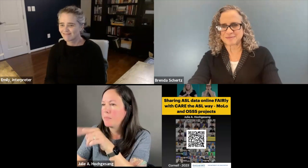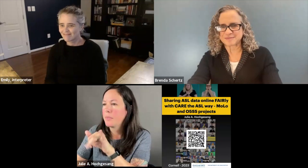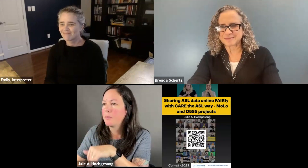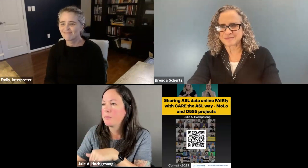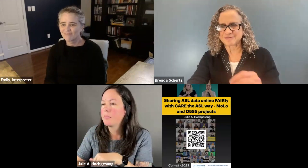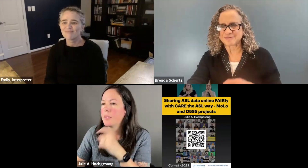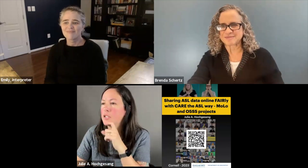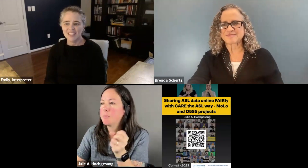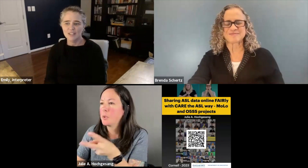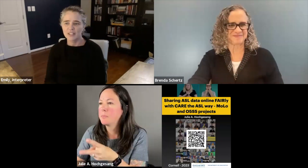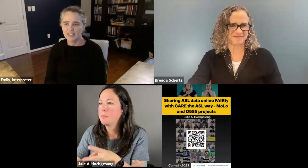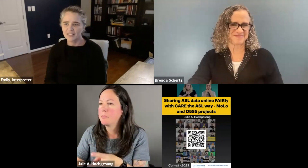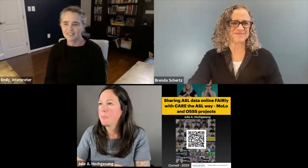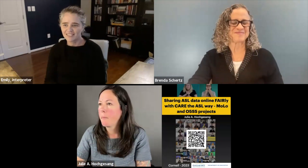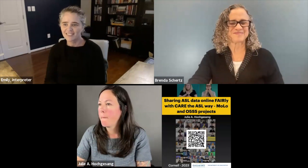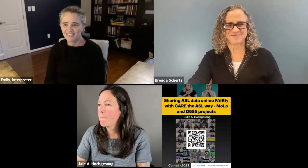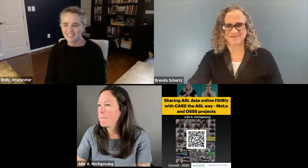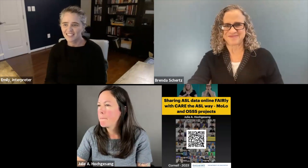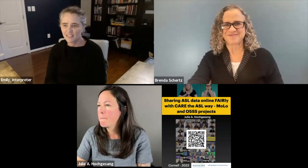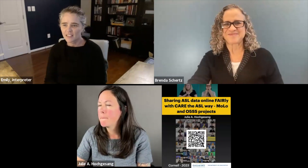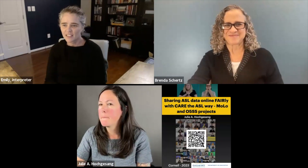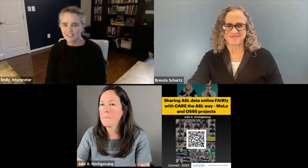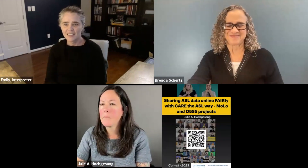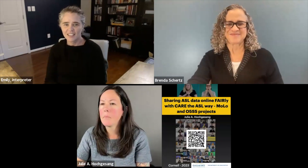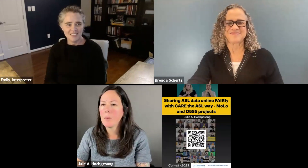thanks here we